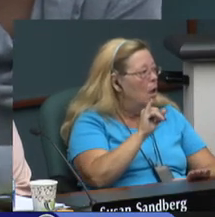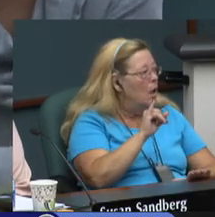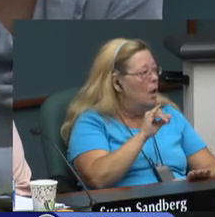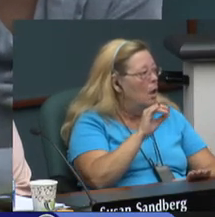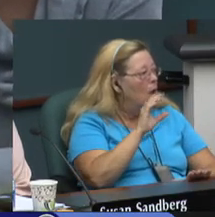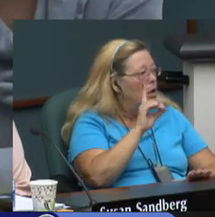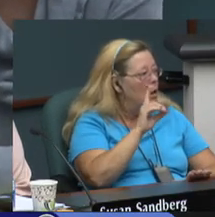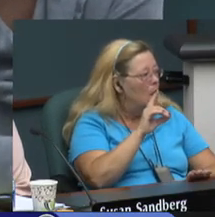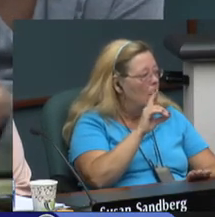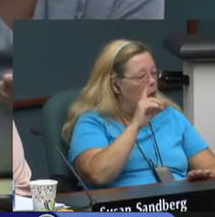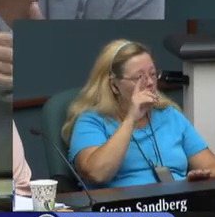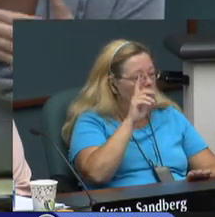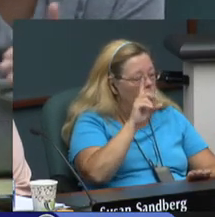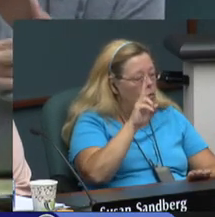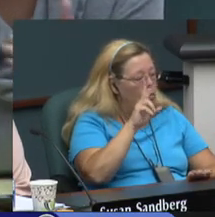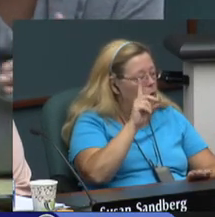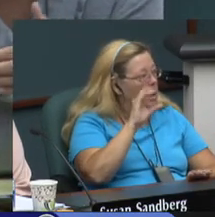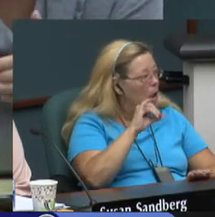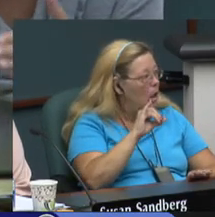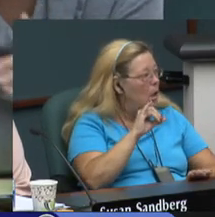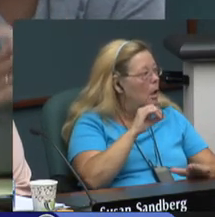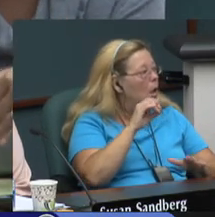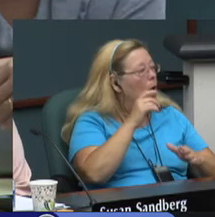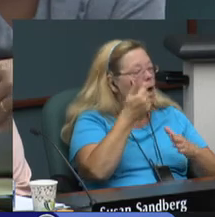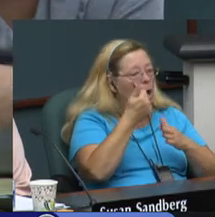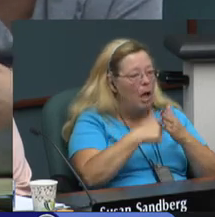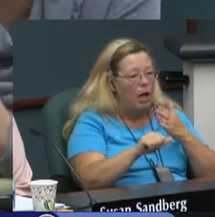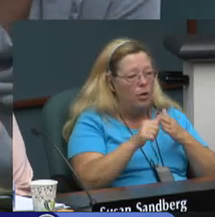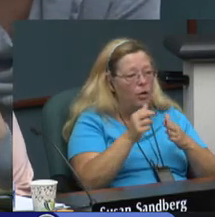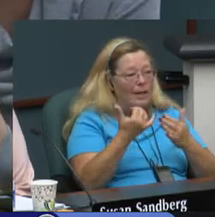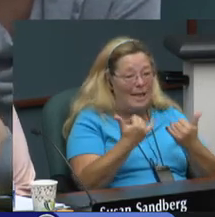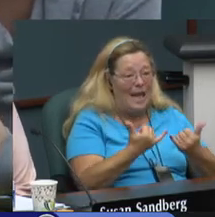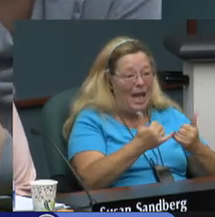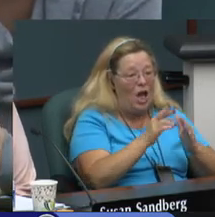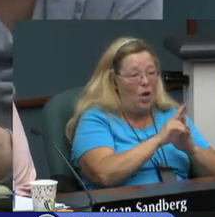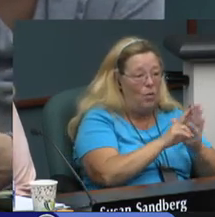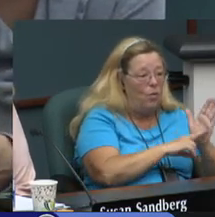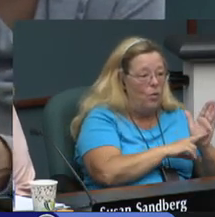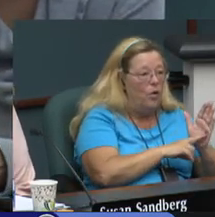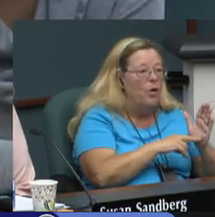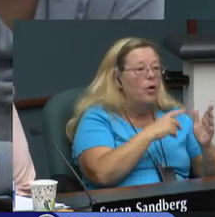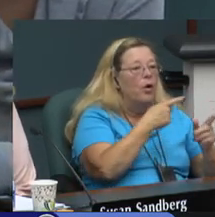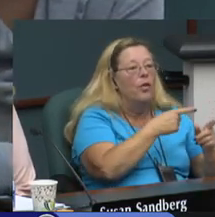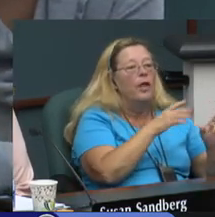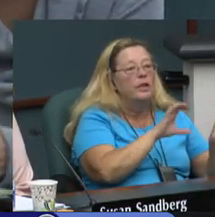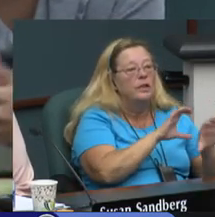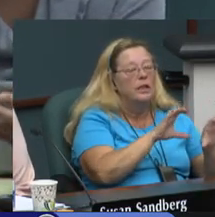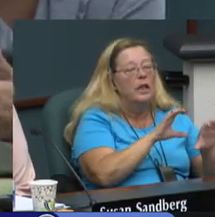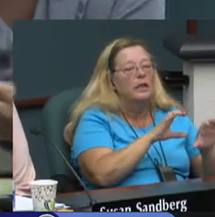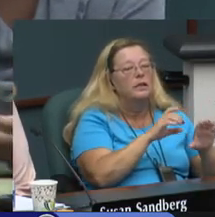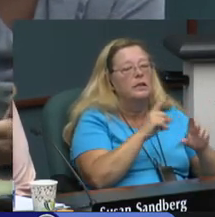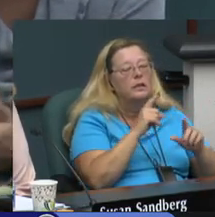do that but I will check I mean you're talking about like how under the current rules plan commission does the deviations and that's how sometimes that